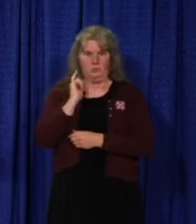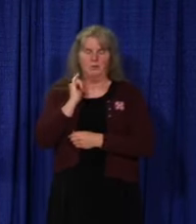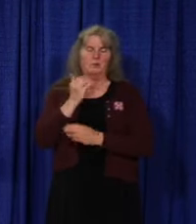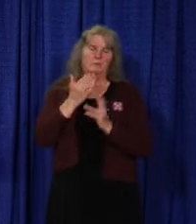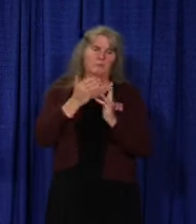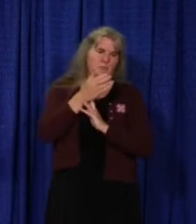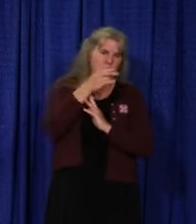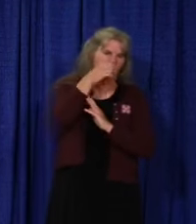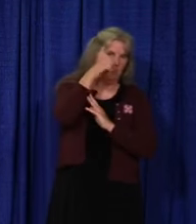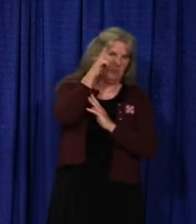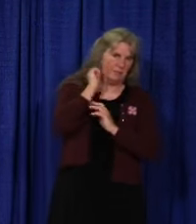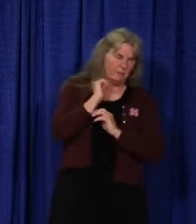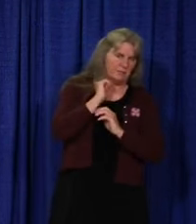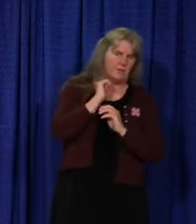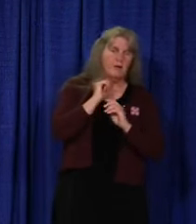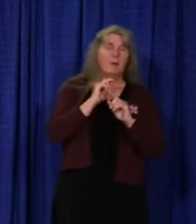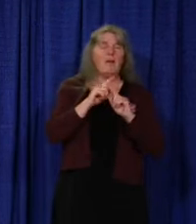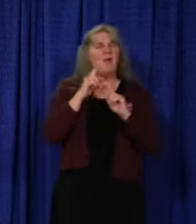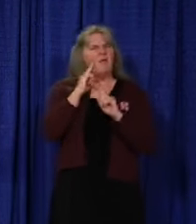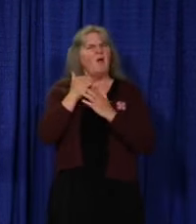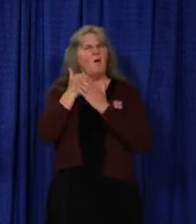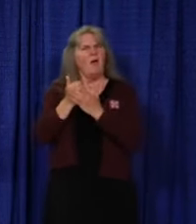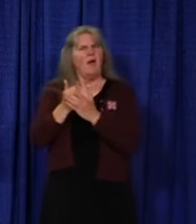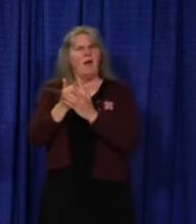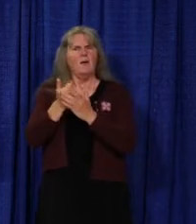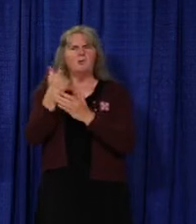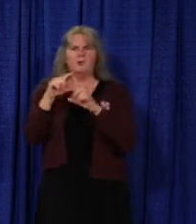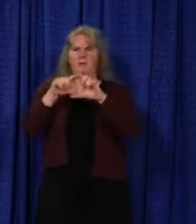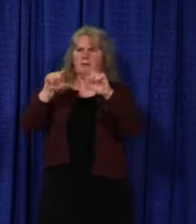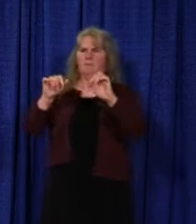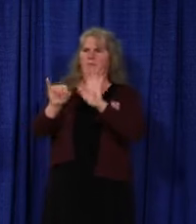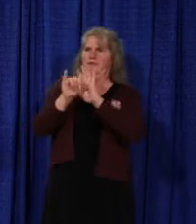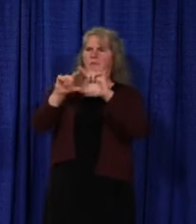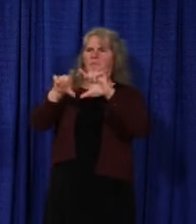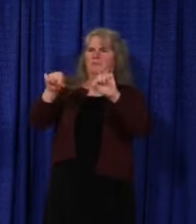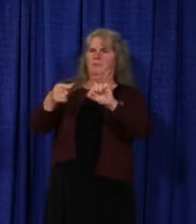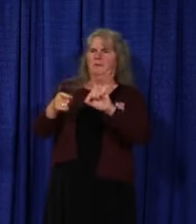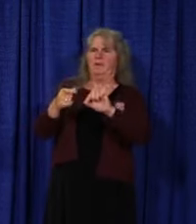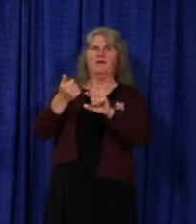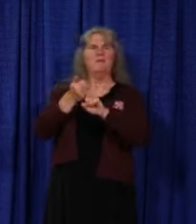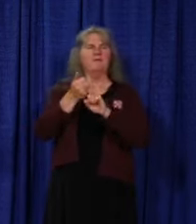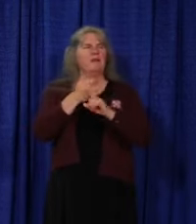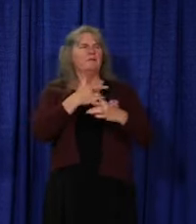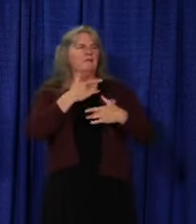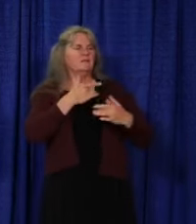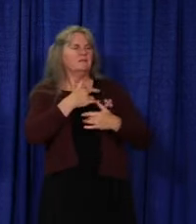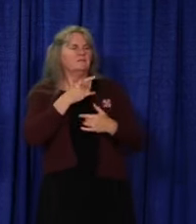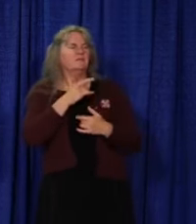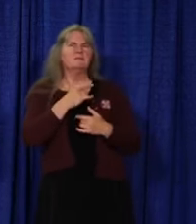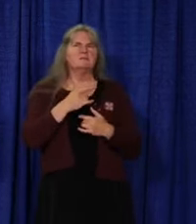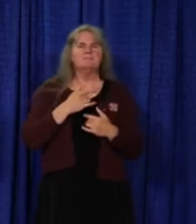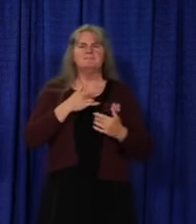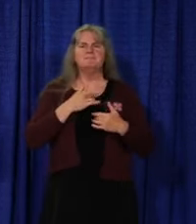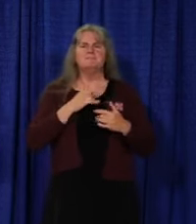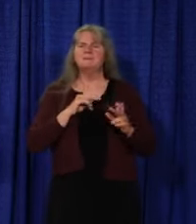This definitely will help out, seeing the decals on vehicles. If you were concerned about it at a box store or downtown bound